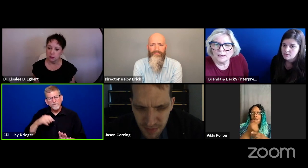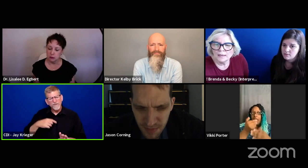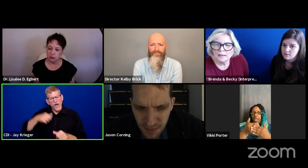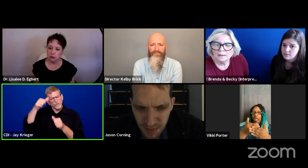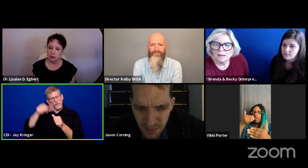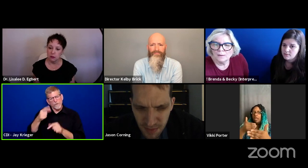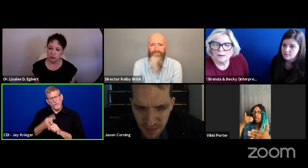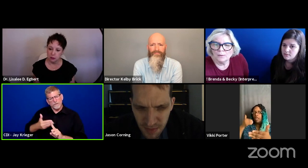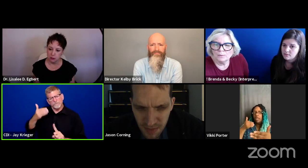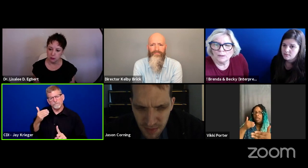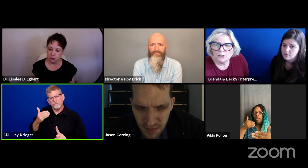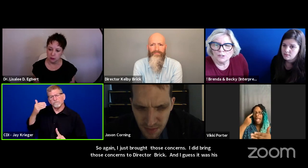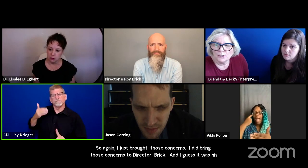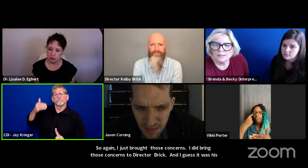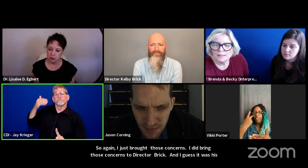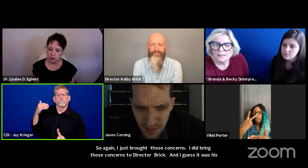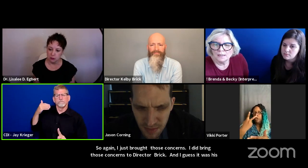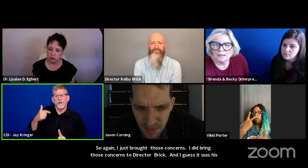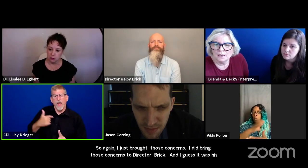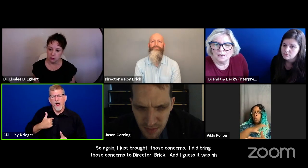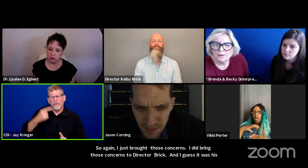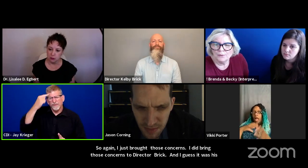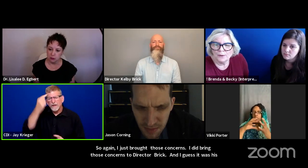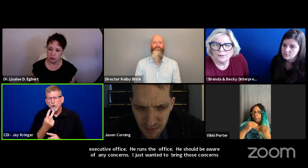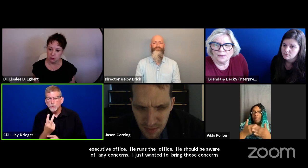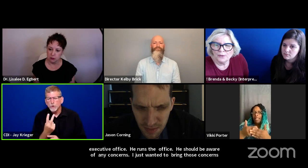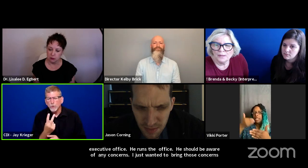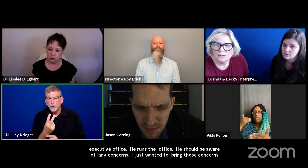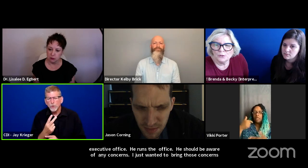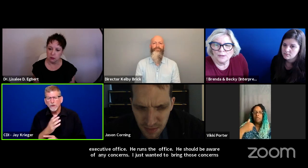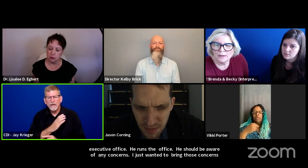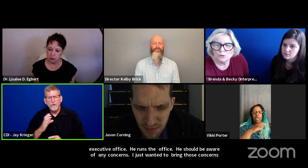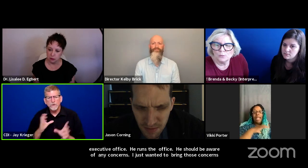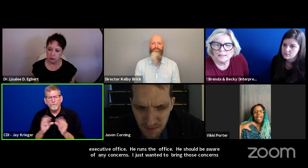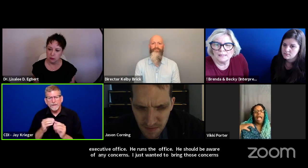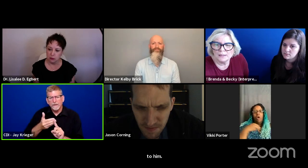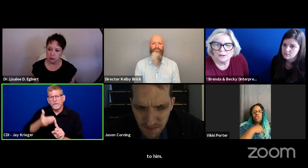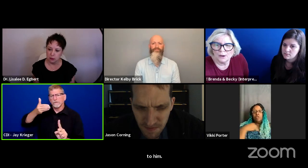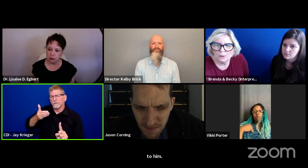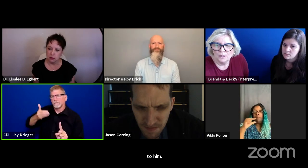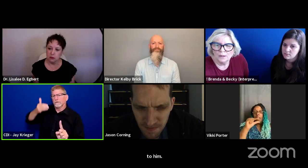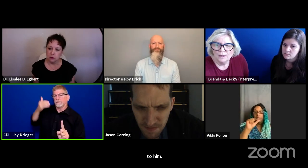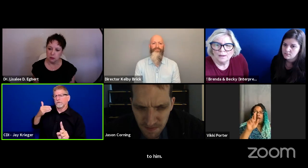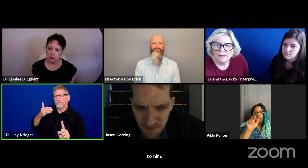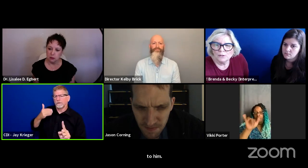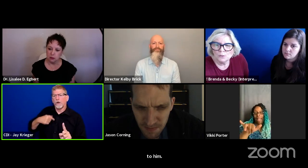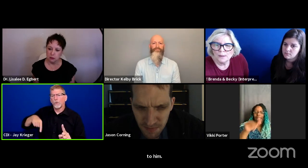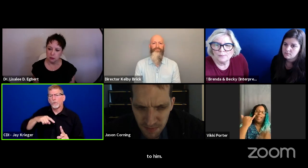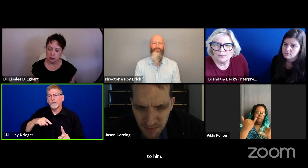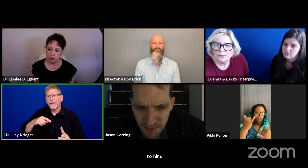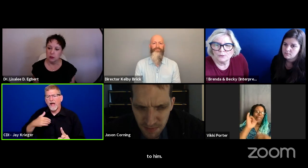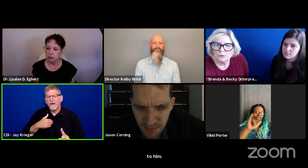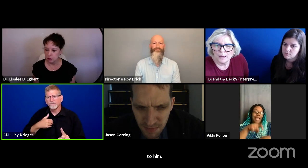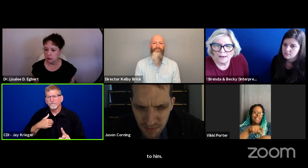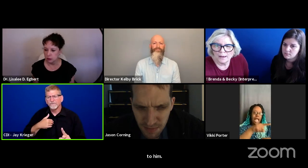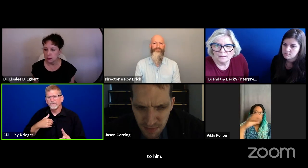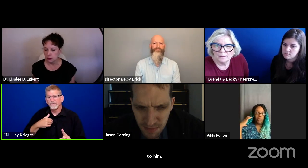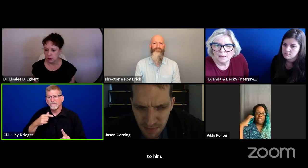Okay, so my question is, I think two council meetings ago, council member Gray,